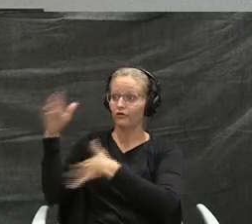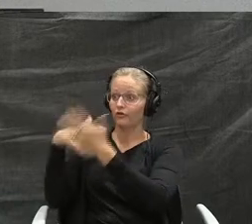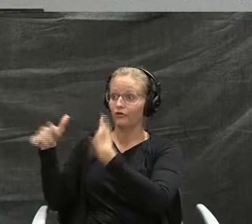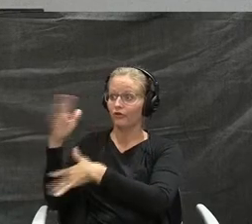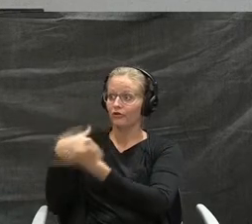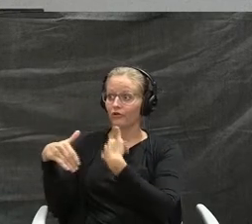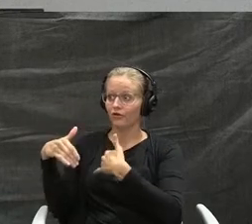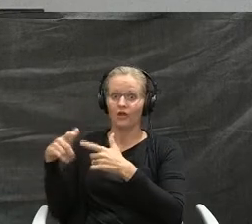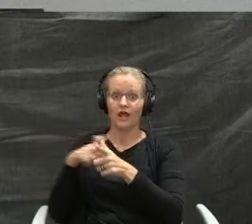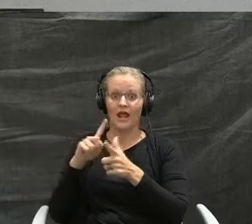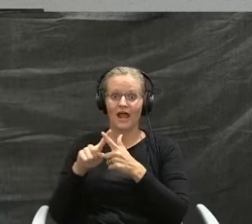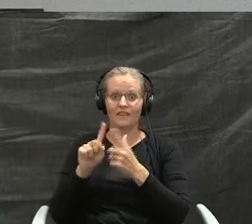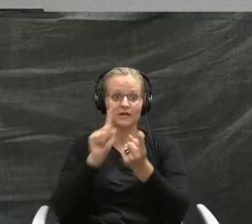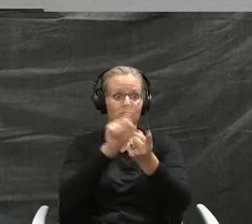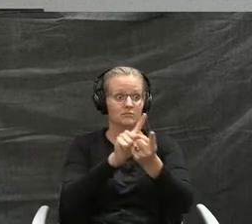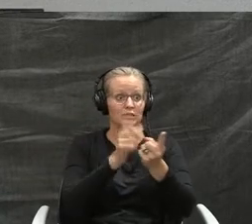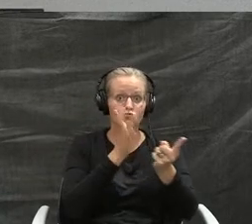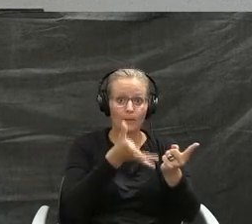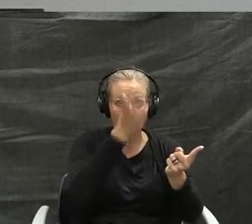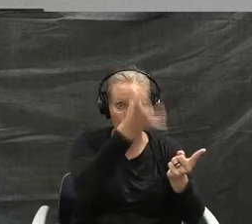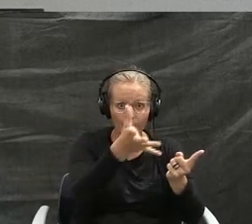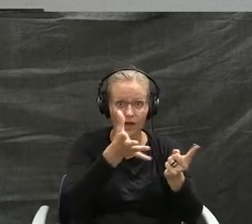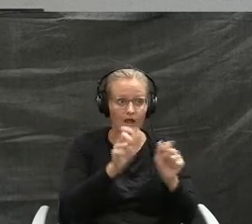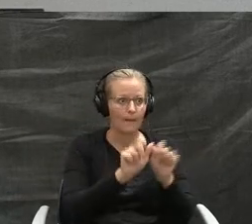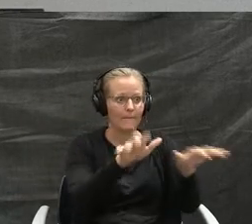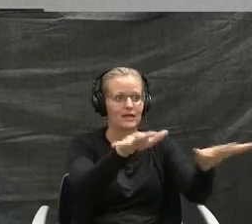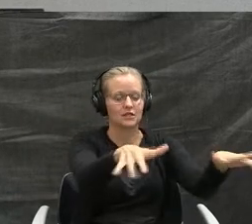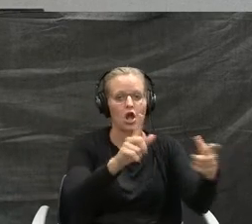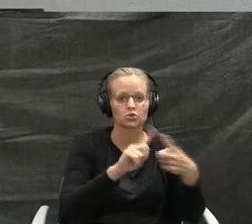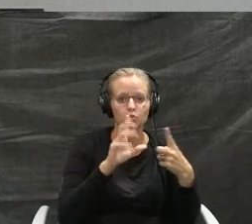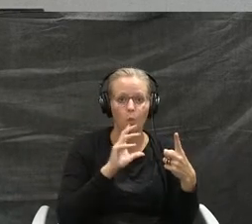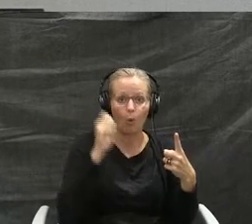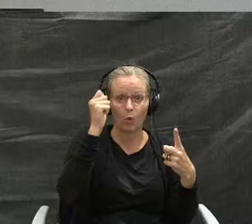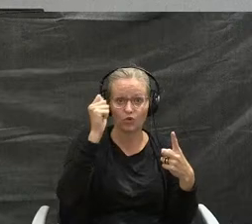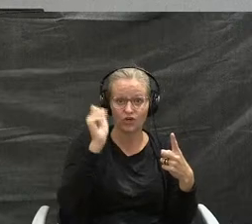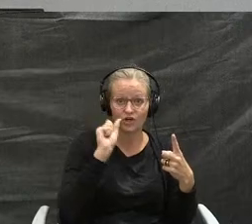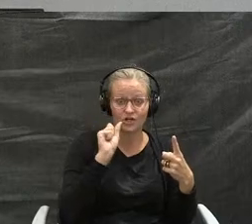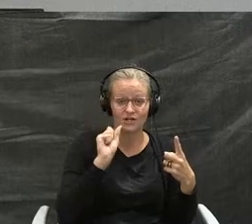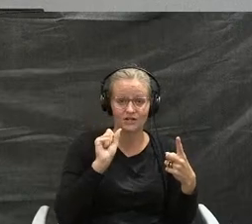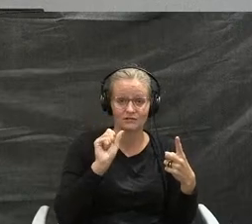We know for sure that no student got it from school because they're not in school.